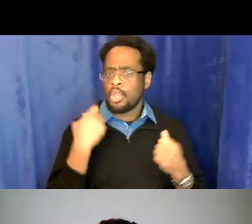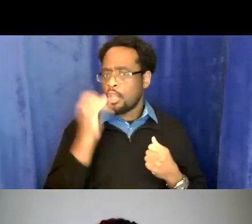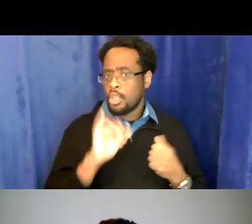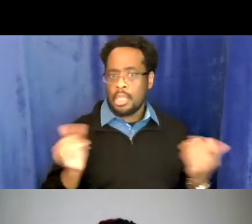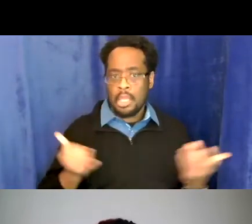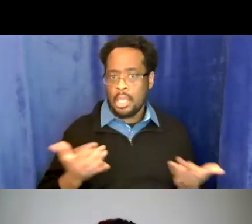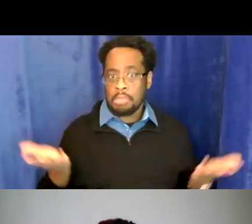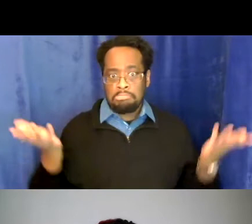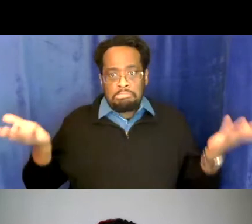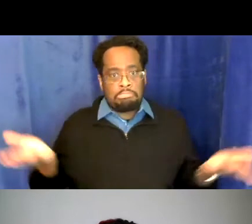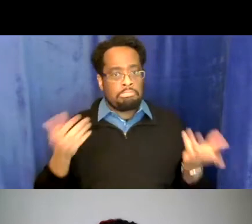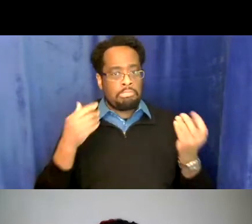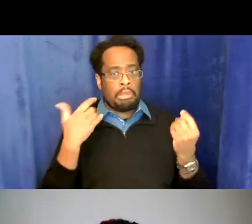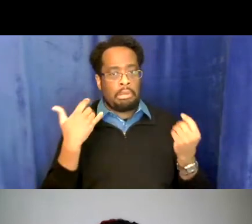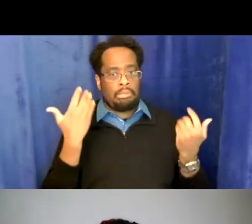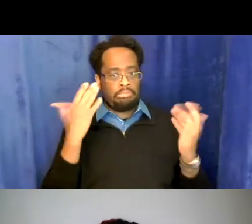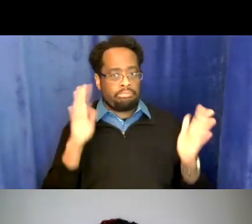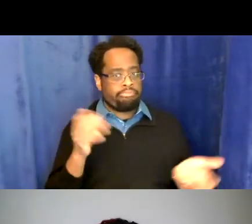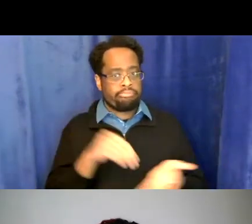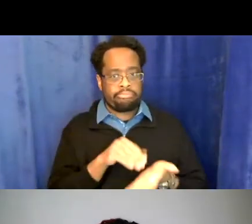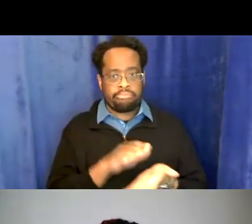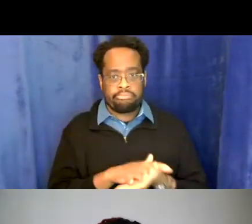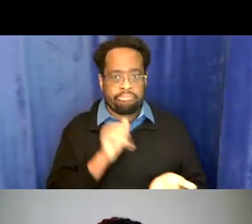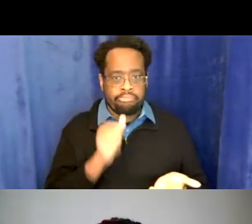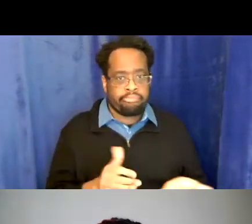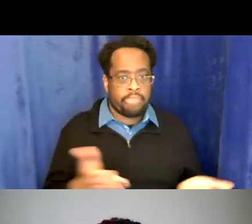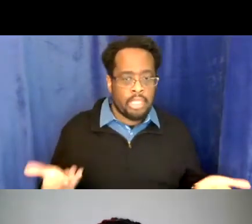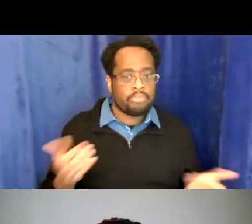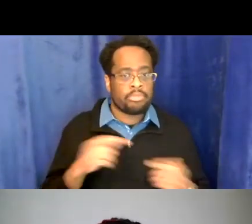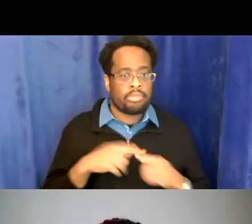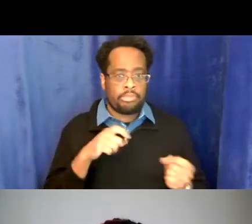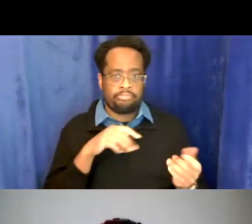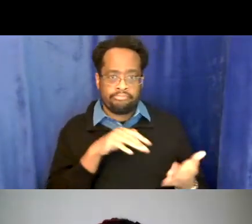right now with uh black deaf children what are their signs looking like is it different since